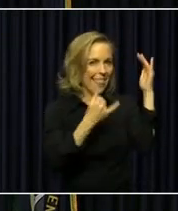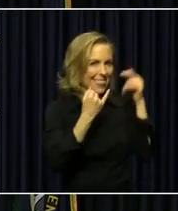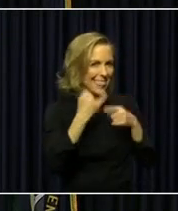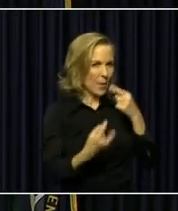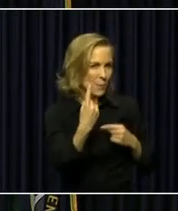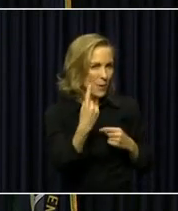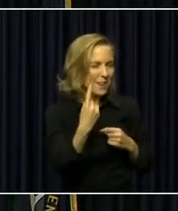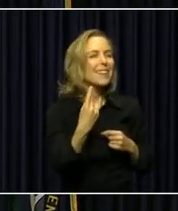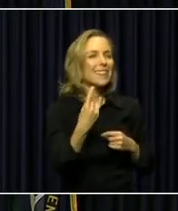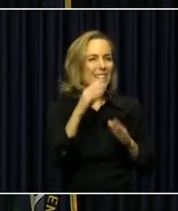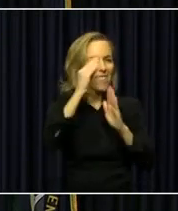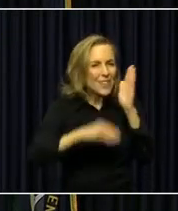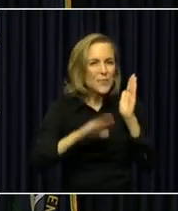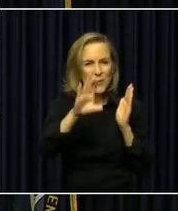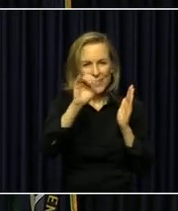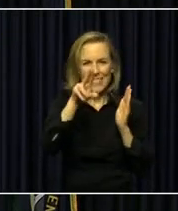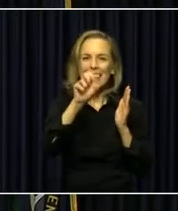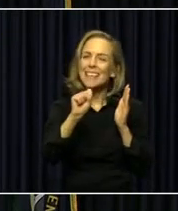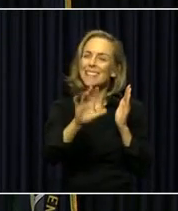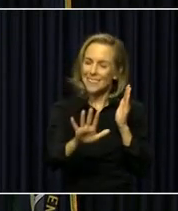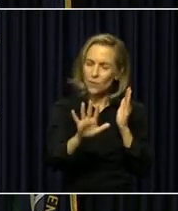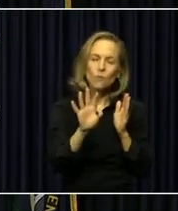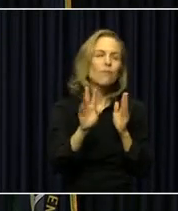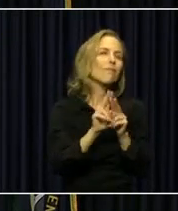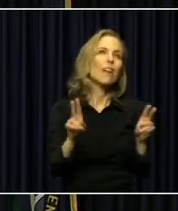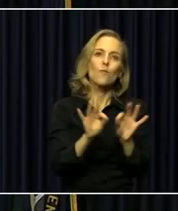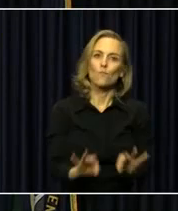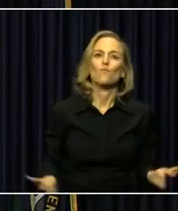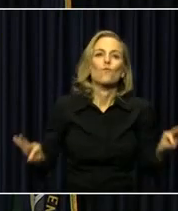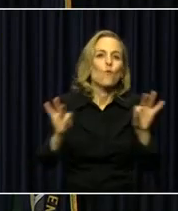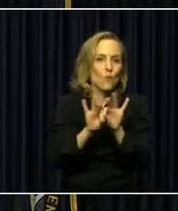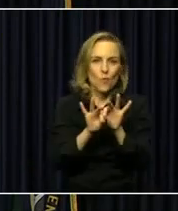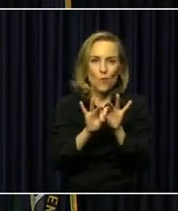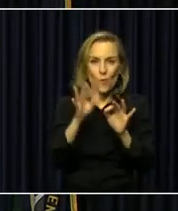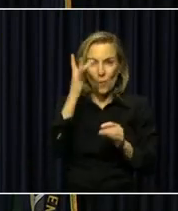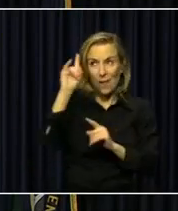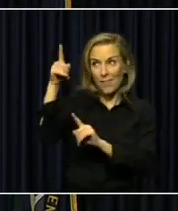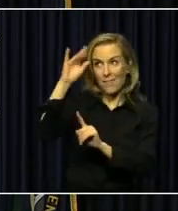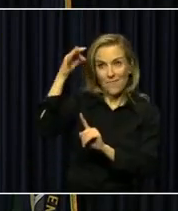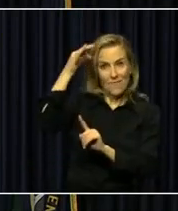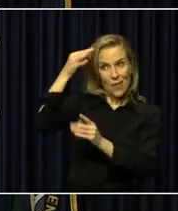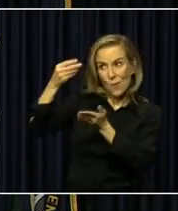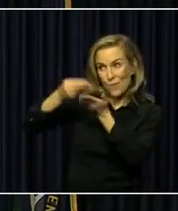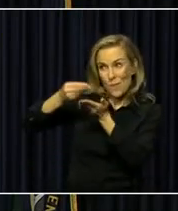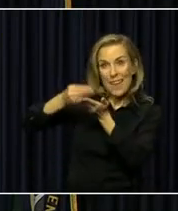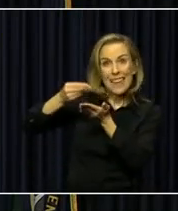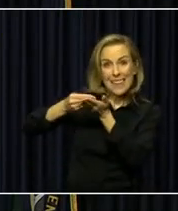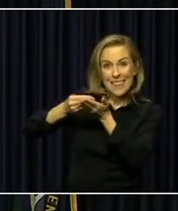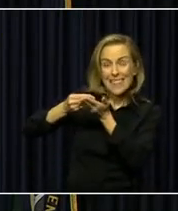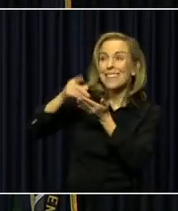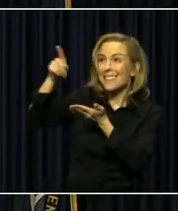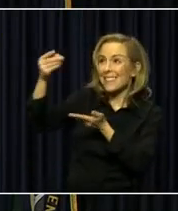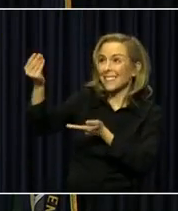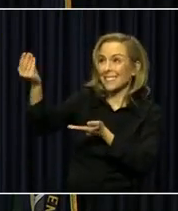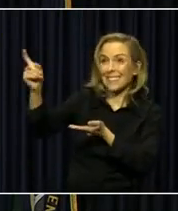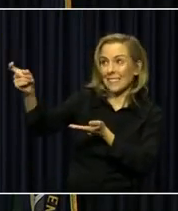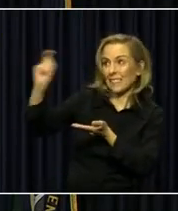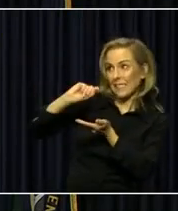THIS IS THEM TENSE FOLKS THAT ARE LIKELY TO HAVE THE TESTING FOLKS THAT ARE LIKELY TO HAVE THE CORONAVIRUS.